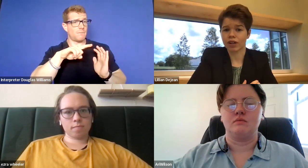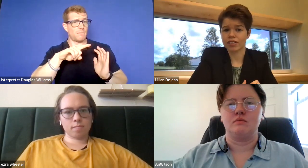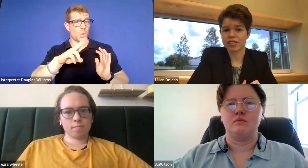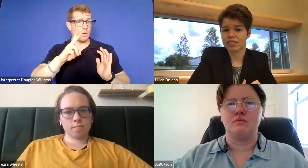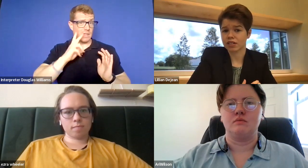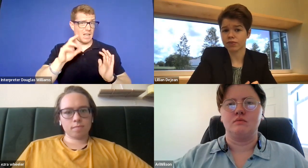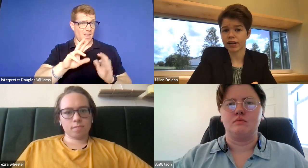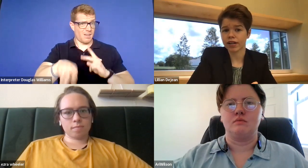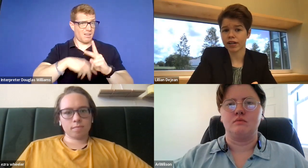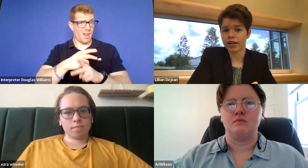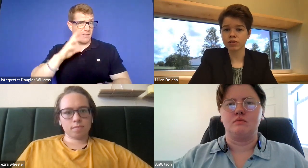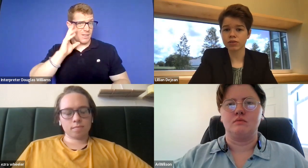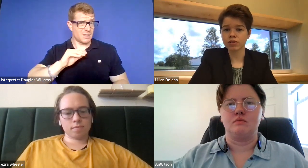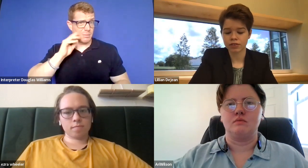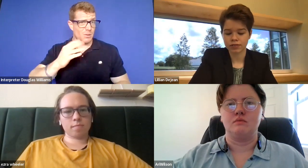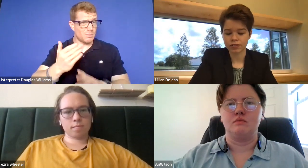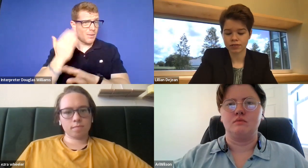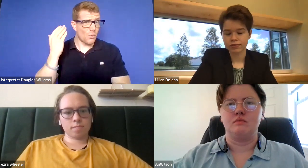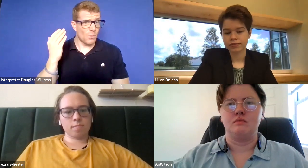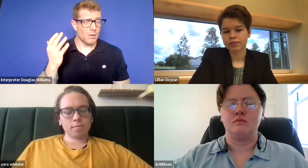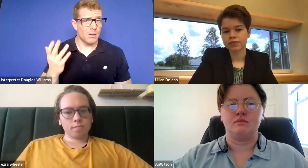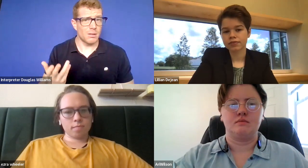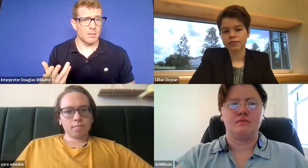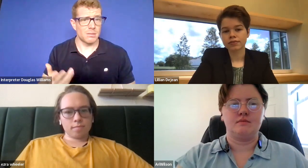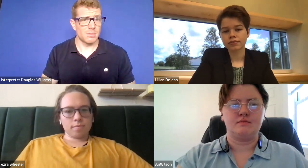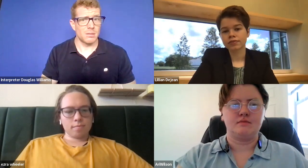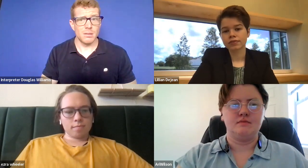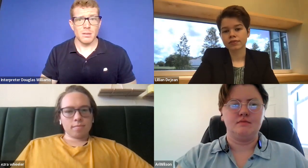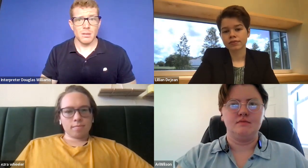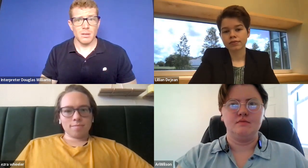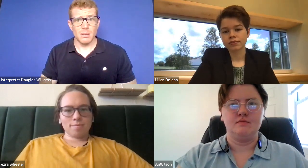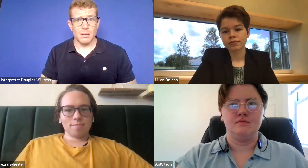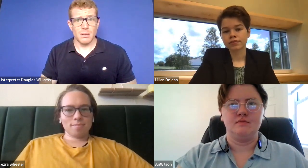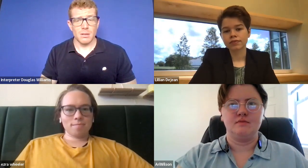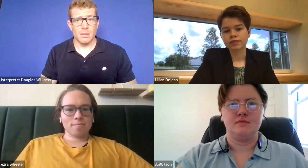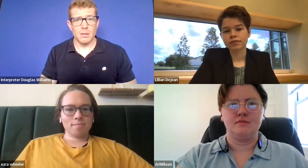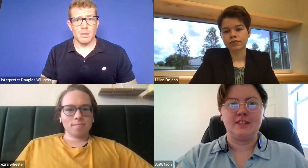Not necessarily wanting to identify disabled